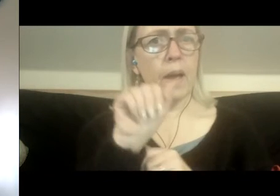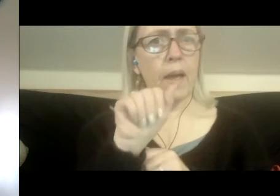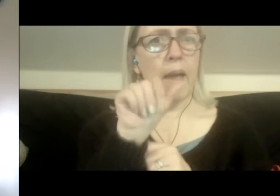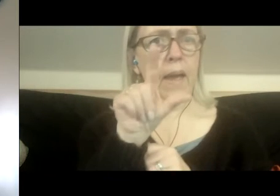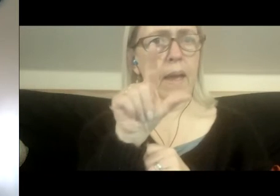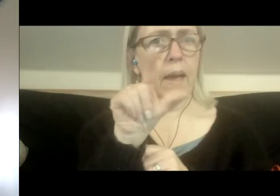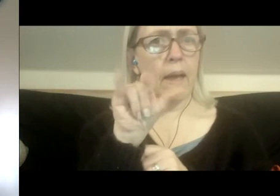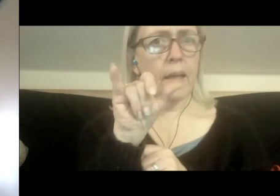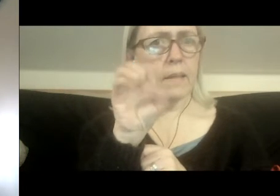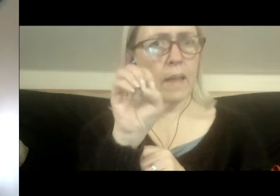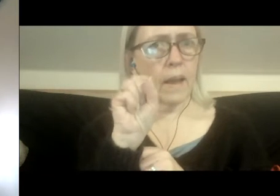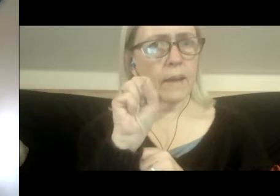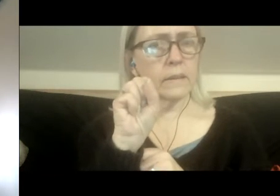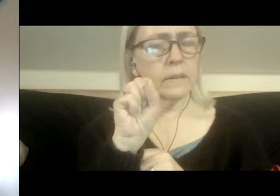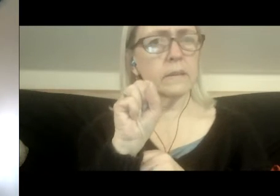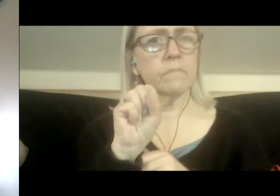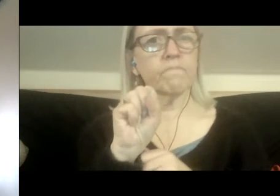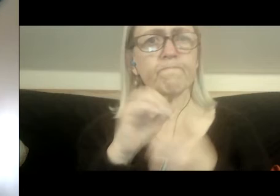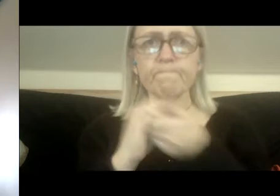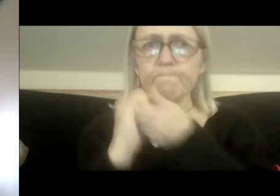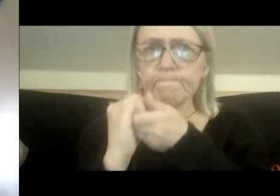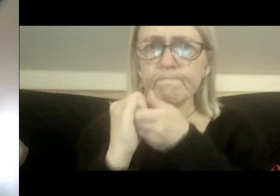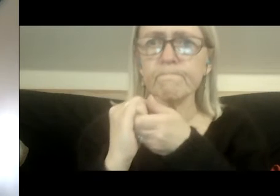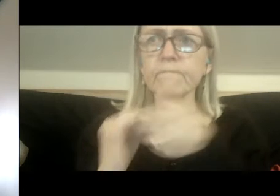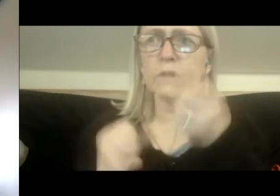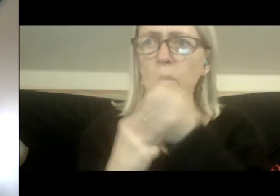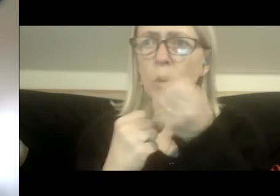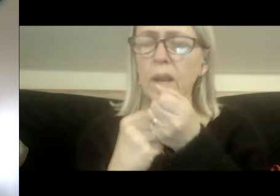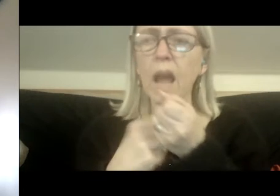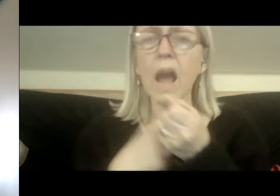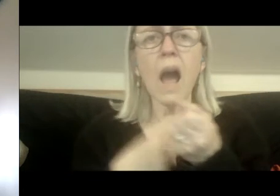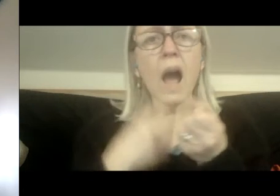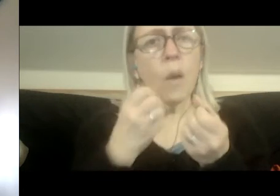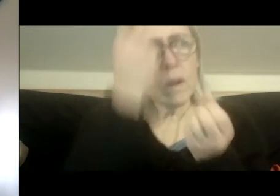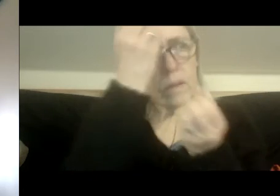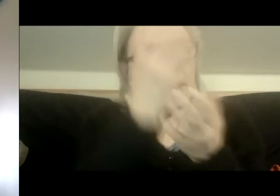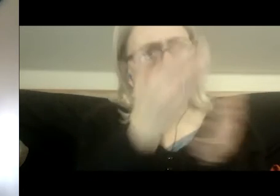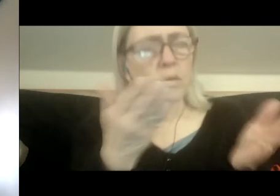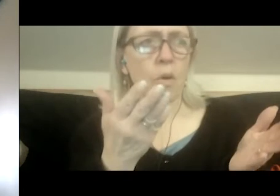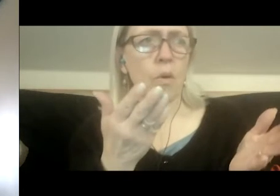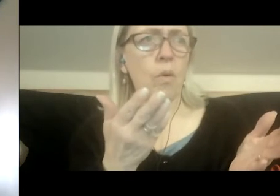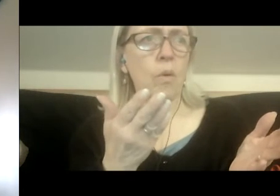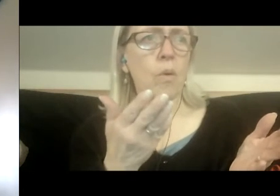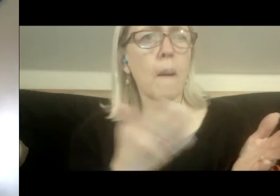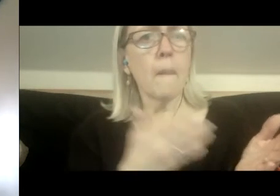and I love them for that, and I just want to make sure that we change the conversation to recruit these allies.